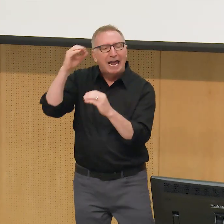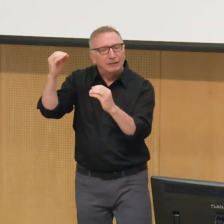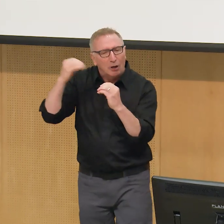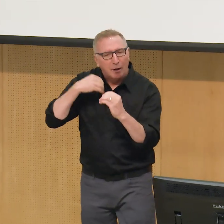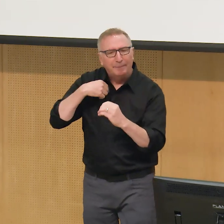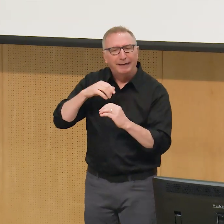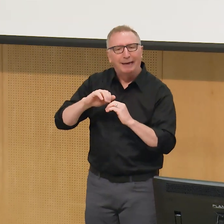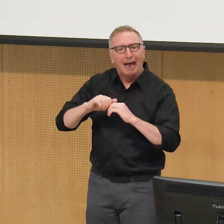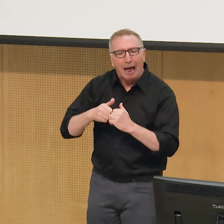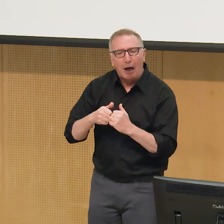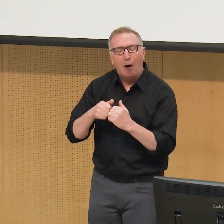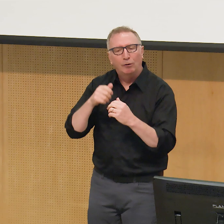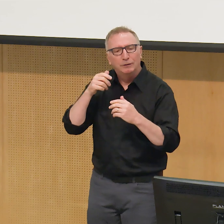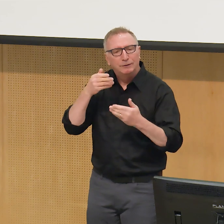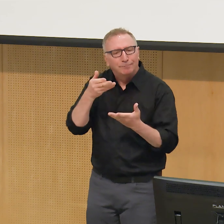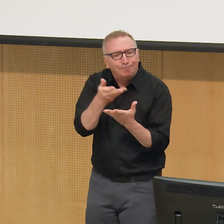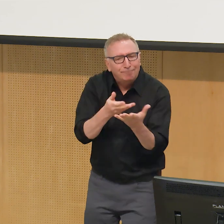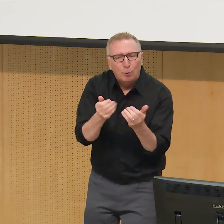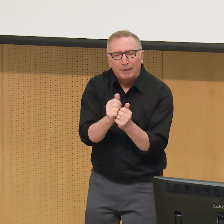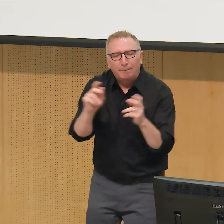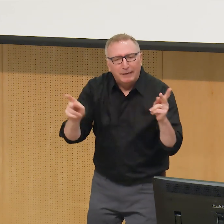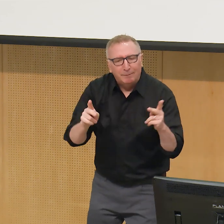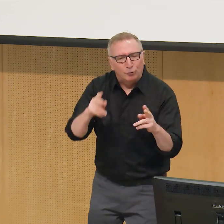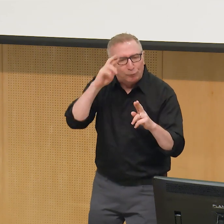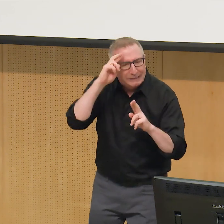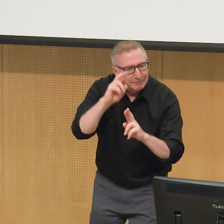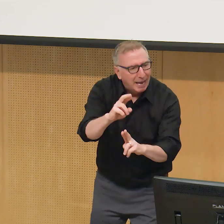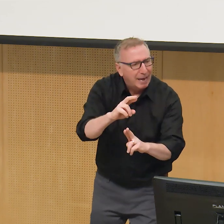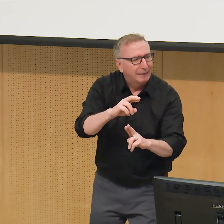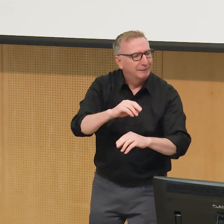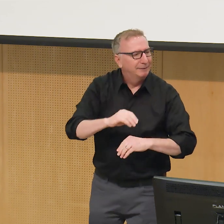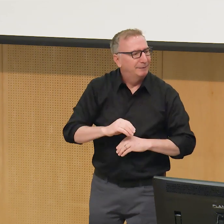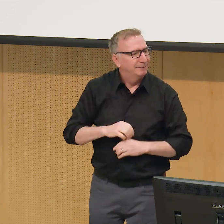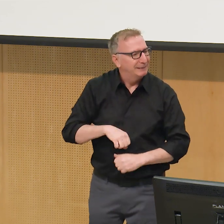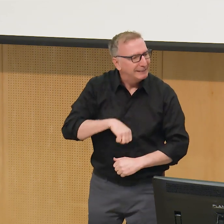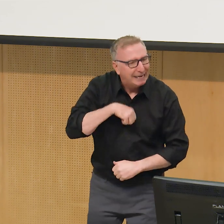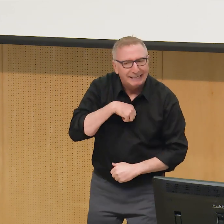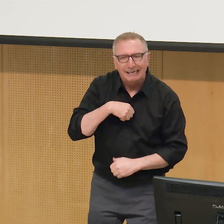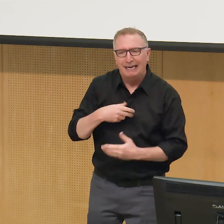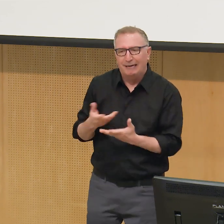My dad was the one who taught me how to interact with folks, how to give and show respect